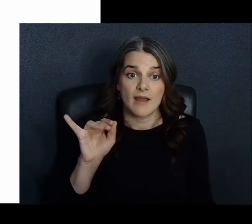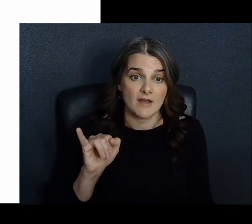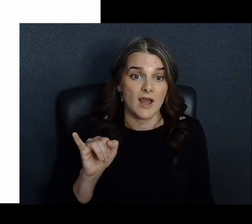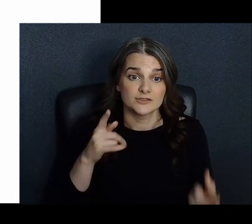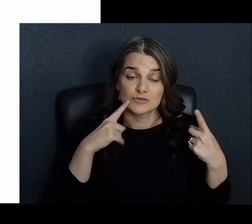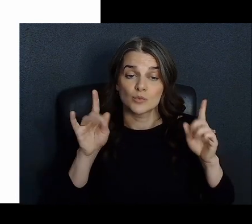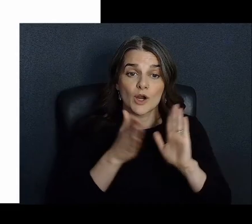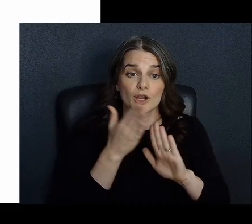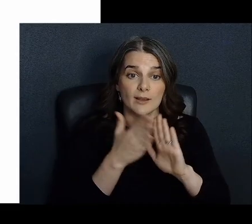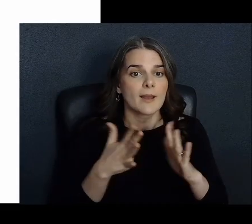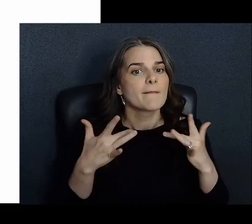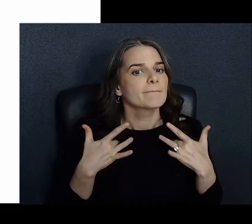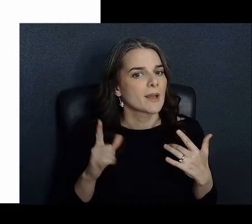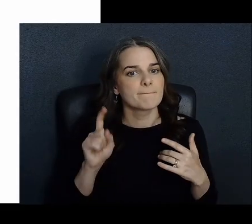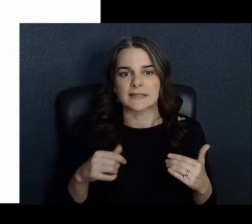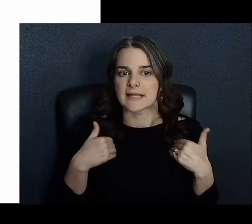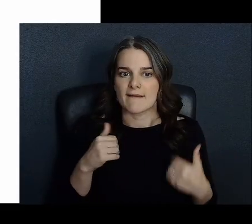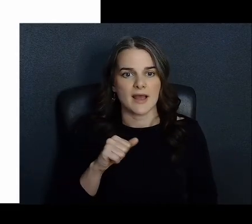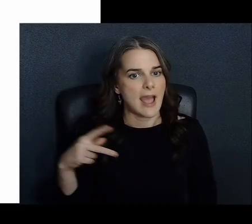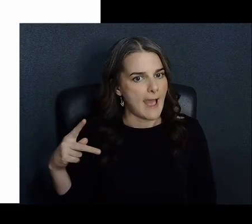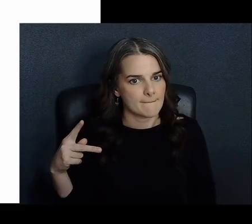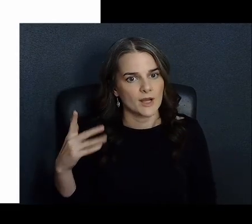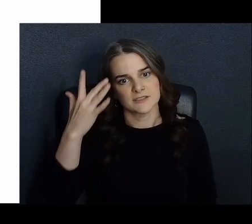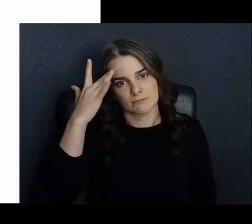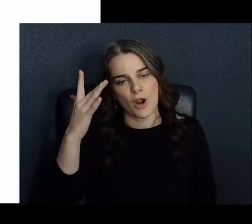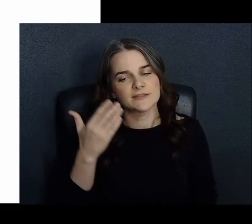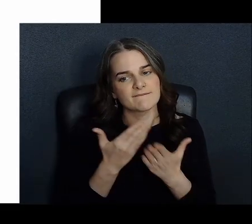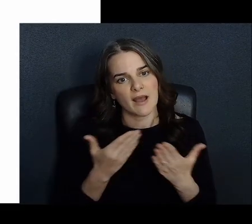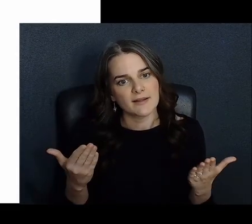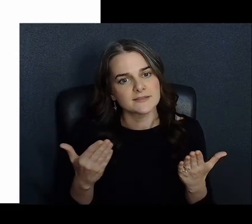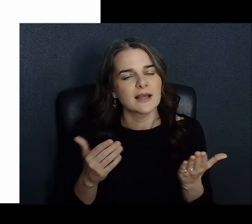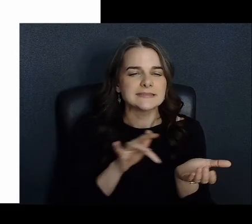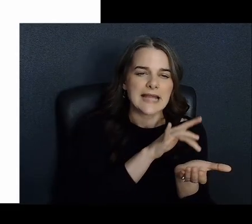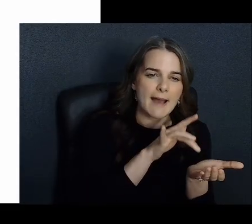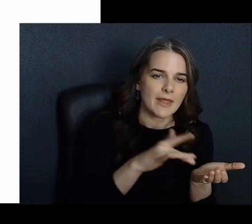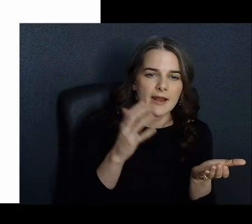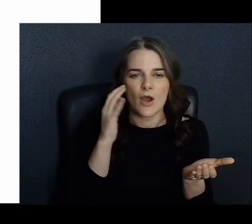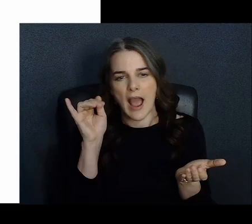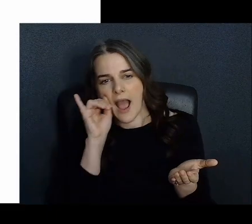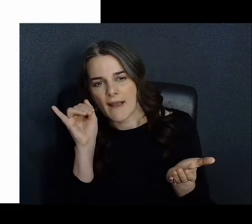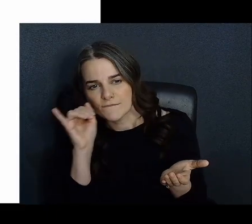you to have an app on a smart device, whether it be a tablet or an iPhone, at least